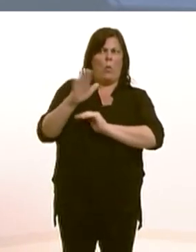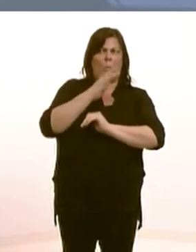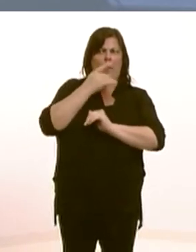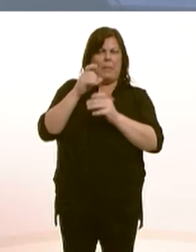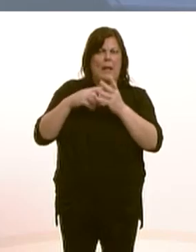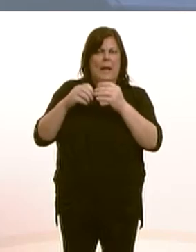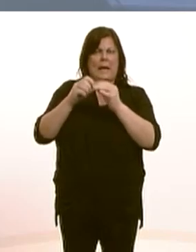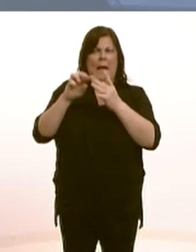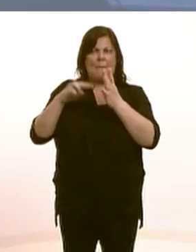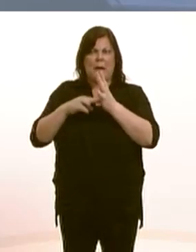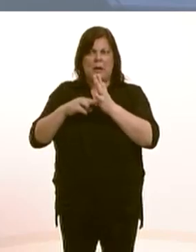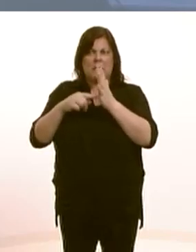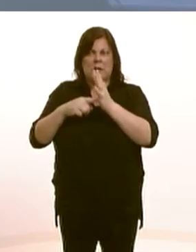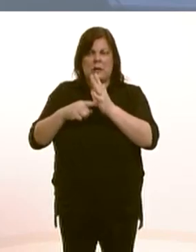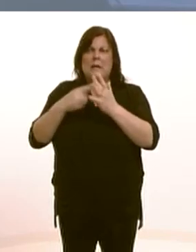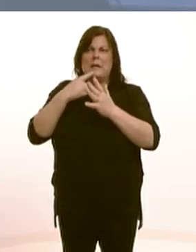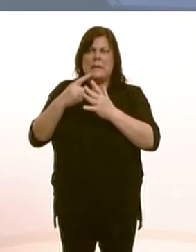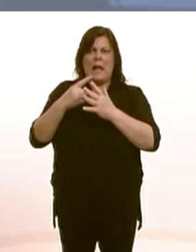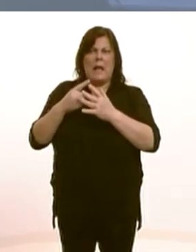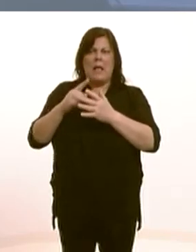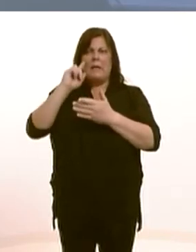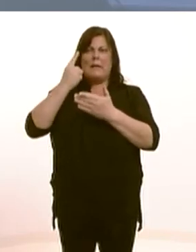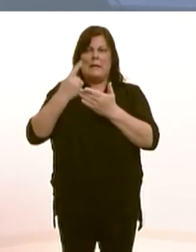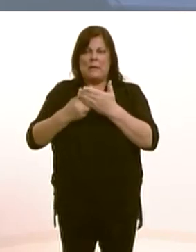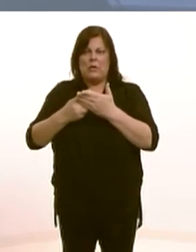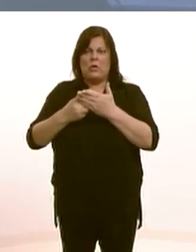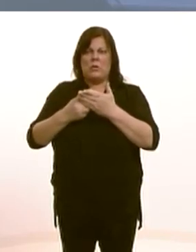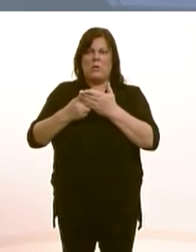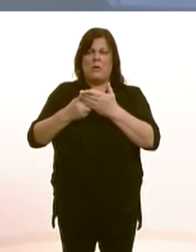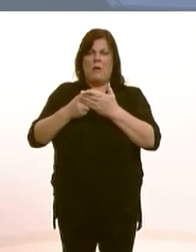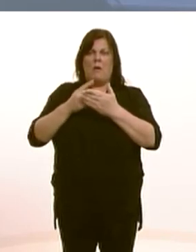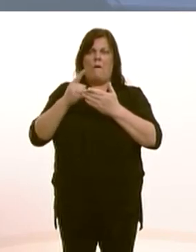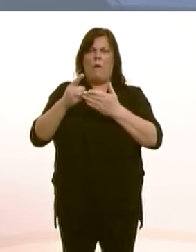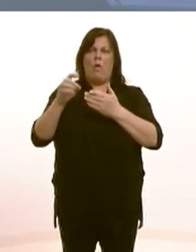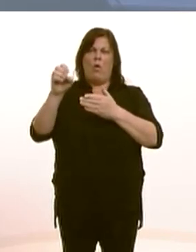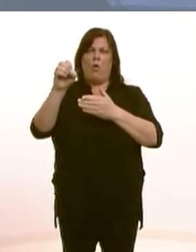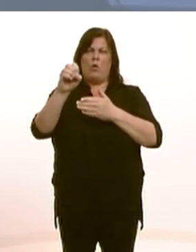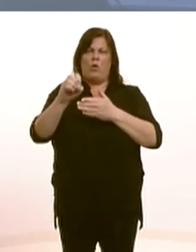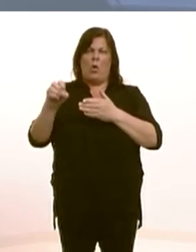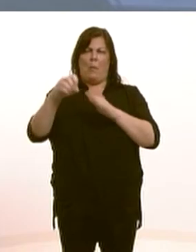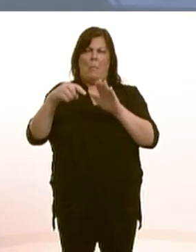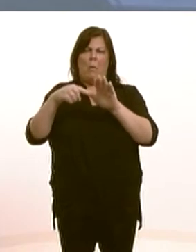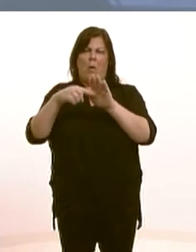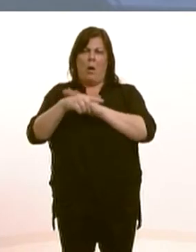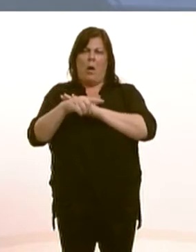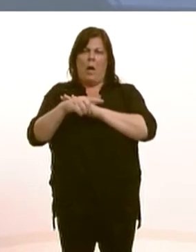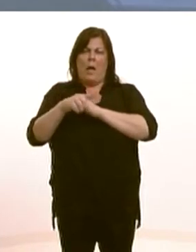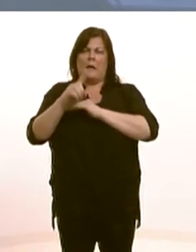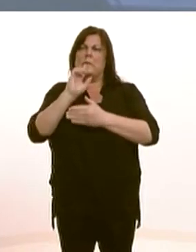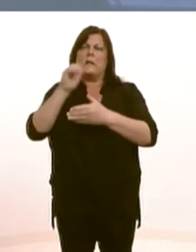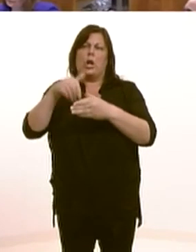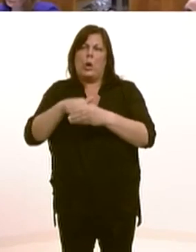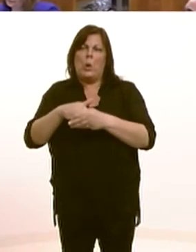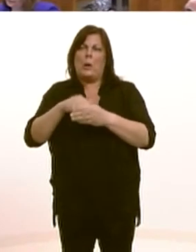Government does not now relate to the free movement of people, which, as I understood it, was a red line for you back in June. Is that the case?